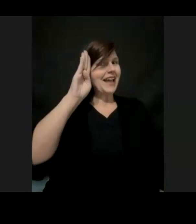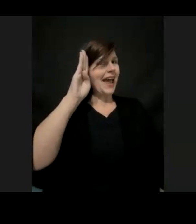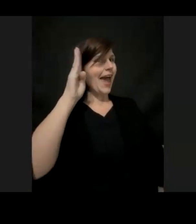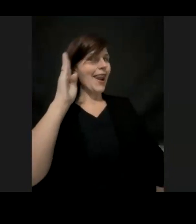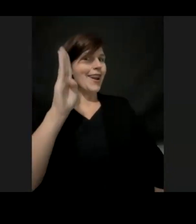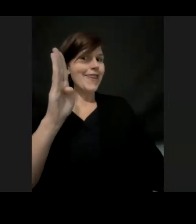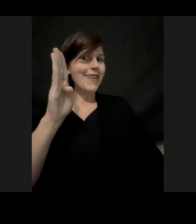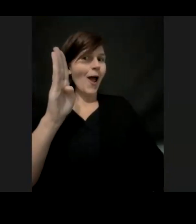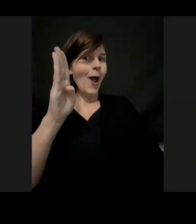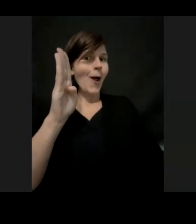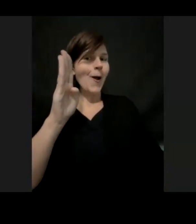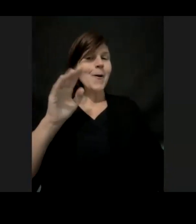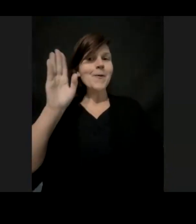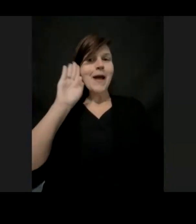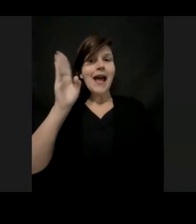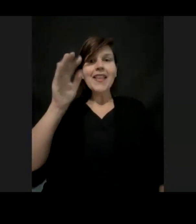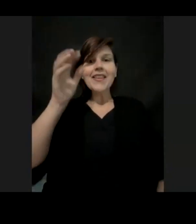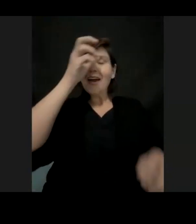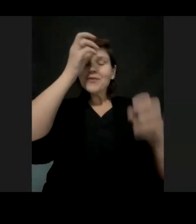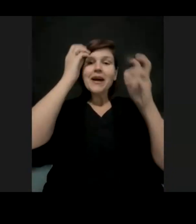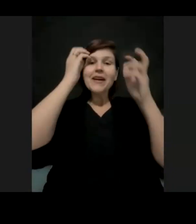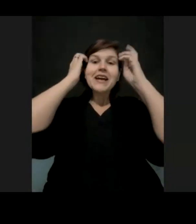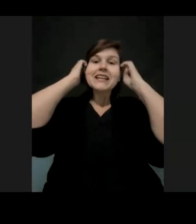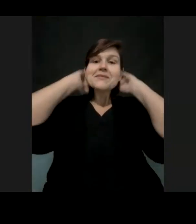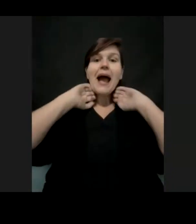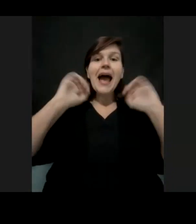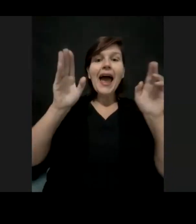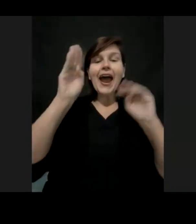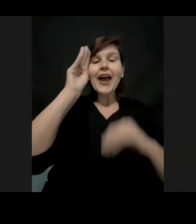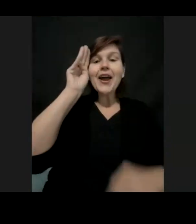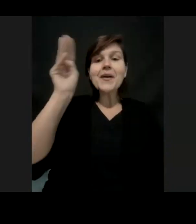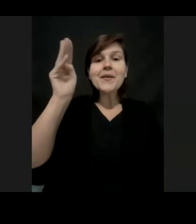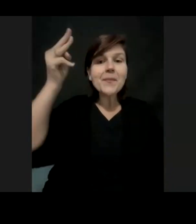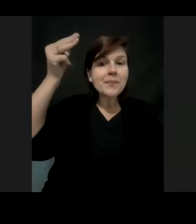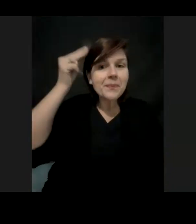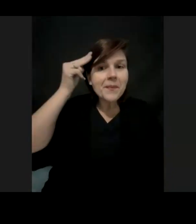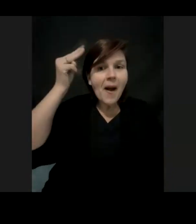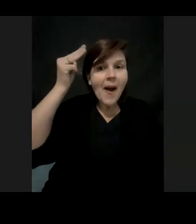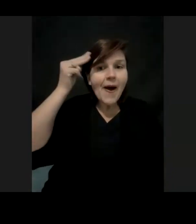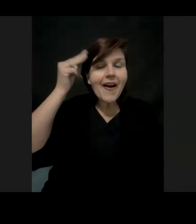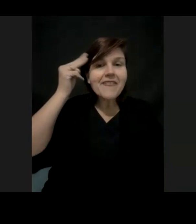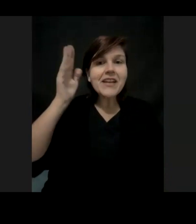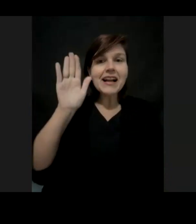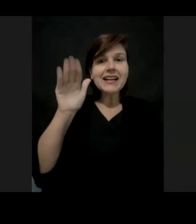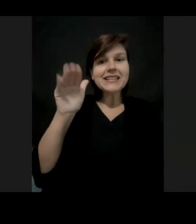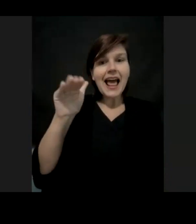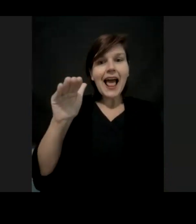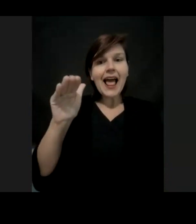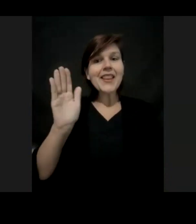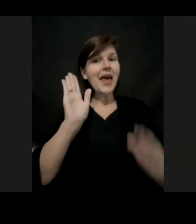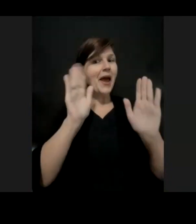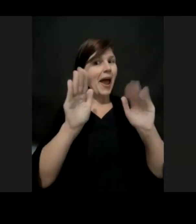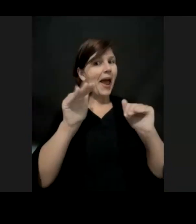Let me just put my hair right. Marvin, hello! Aw, hello, Gwynnie Gwyn Gwyn.